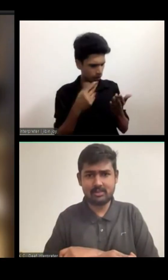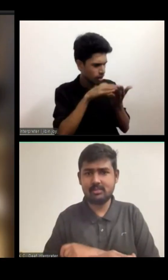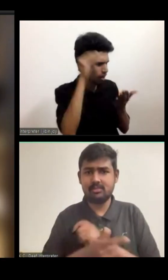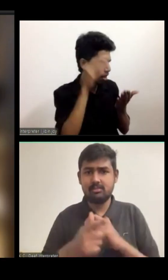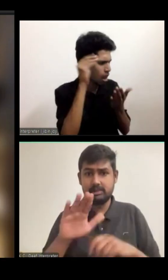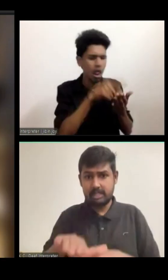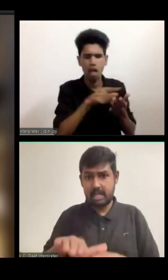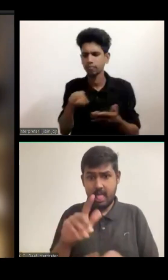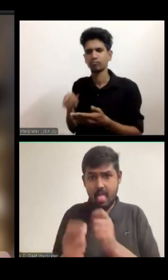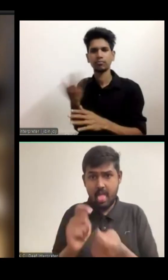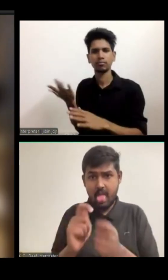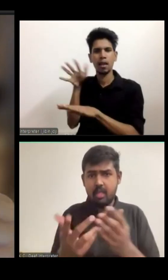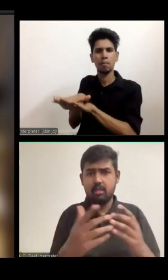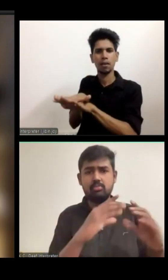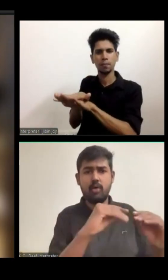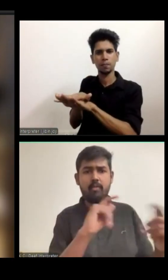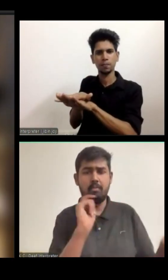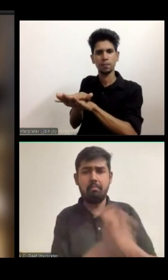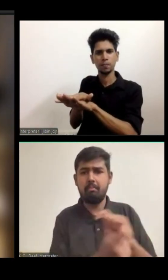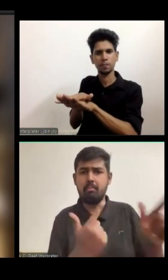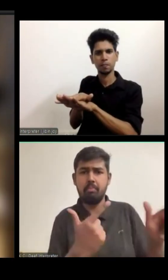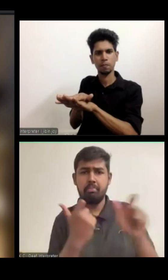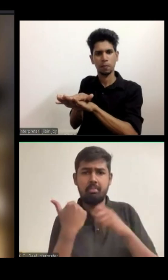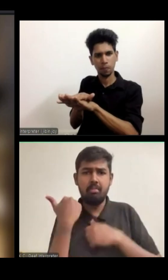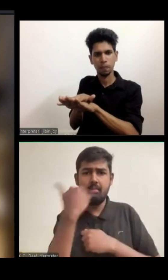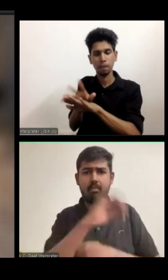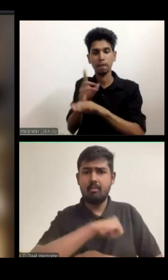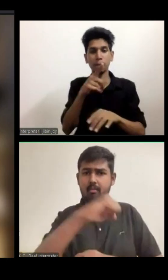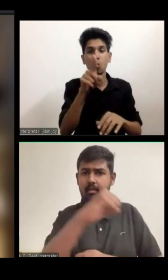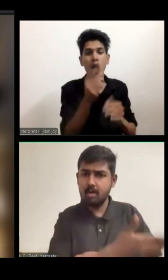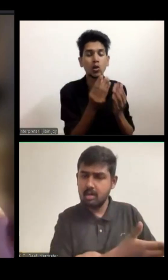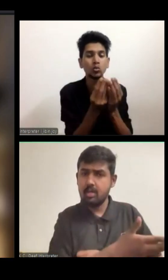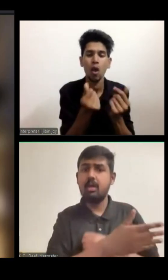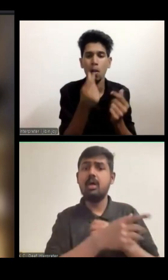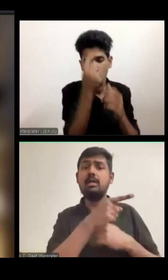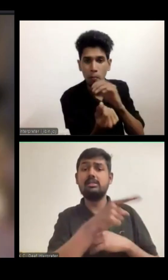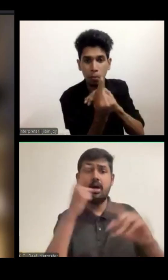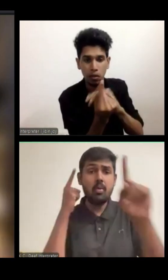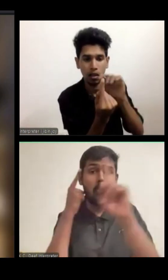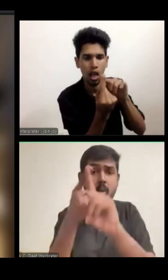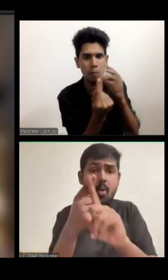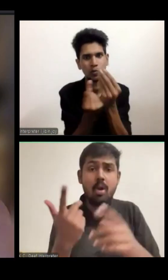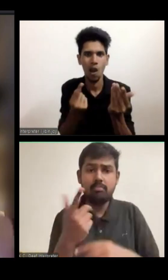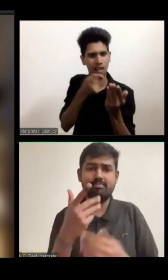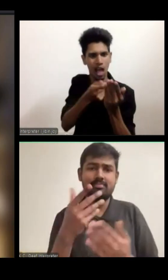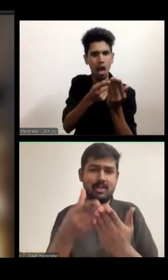So, we are not saying... That we have got one solution... Which works for all. We are saying... We are going to make a solution... Every day... For that person...